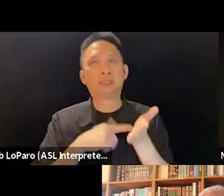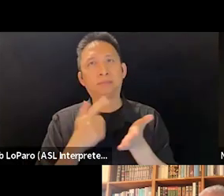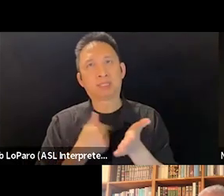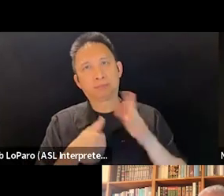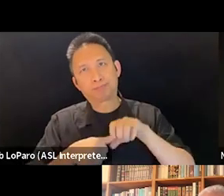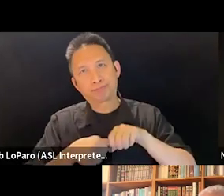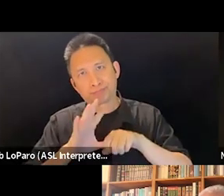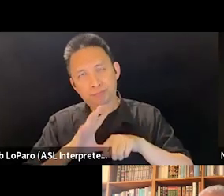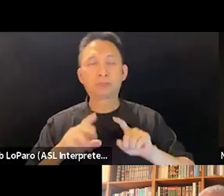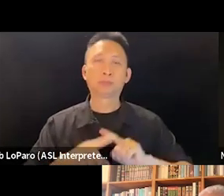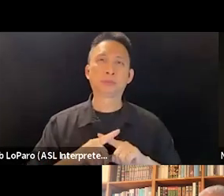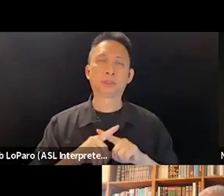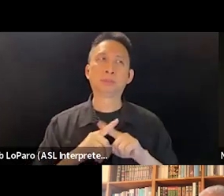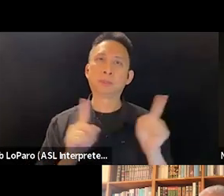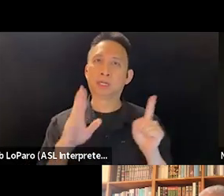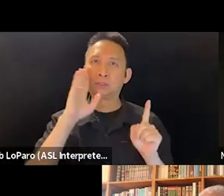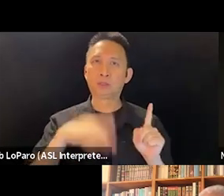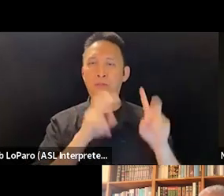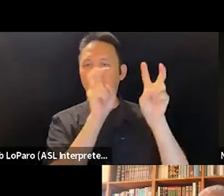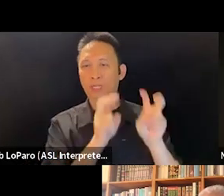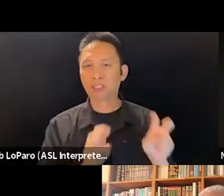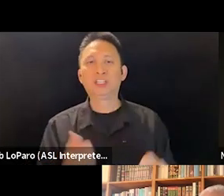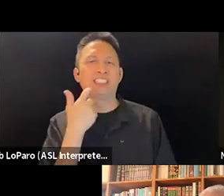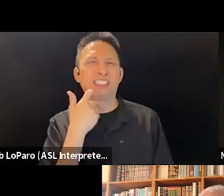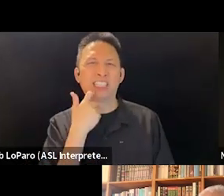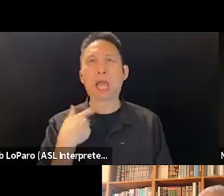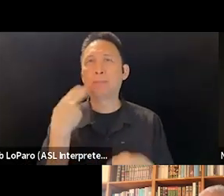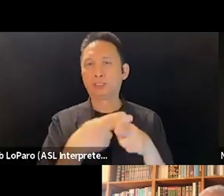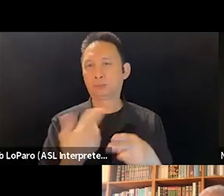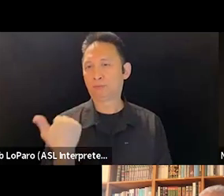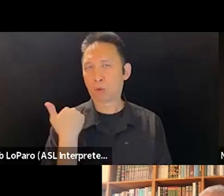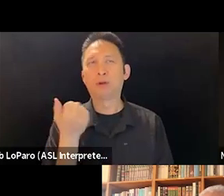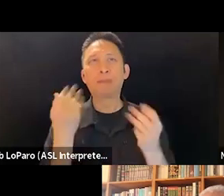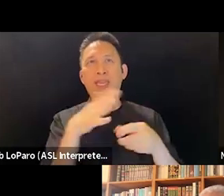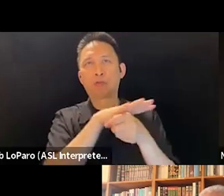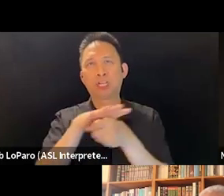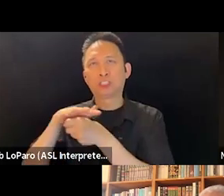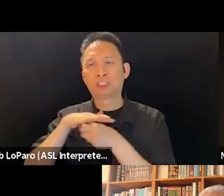because it's in MENA region, I mentioned before, in MENA region things is happening rapidly anyway.